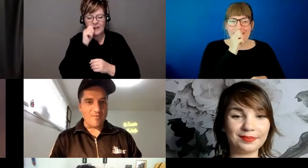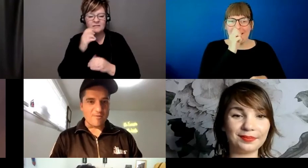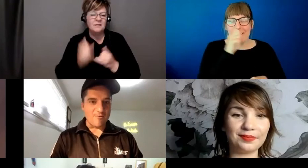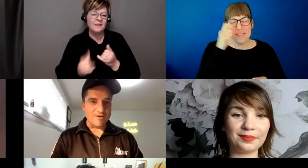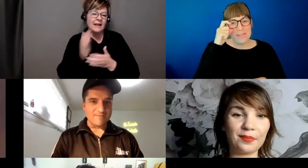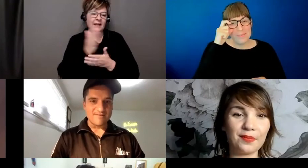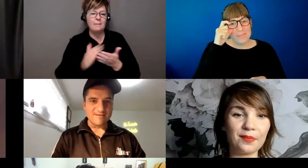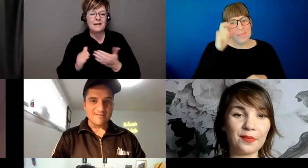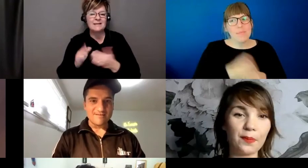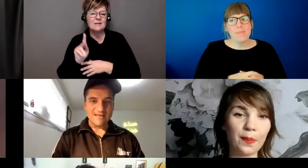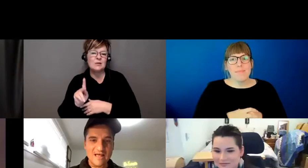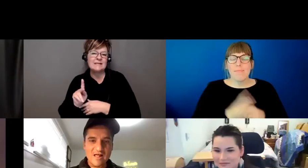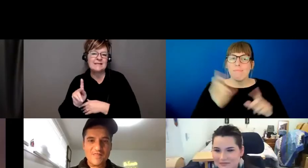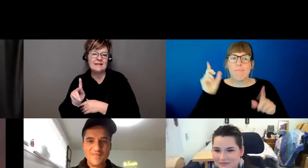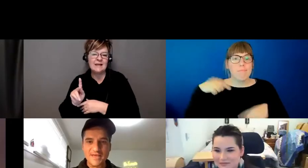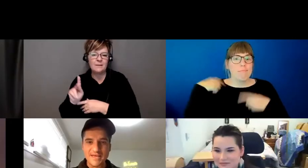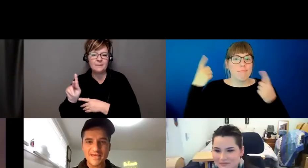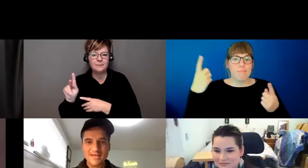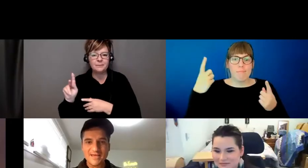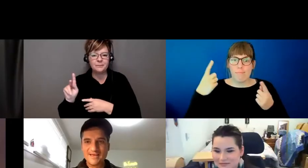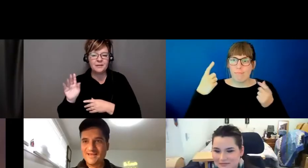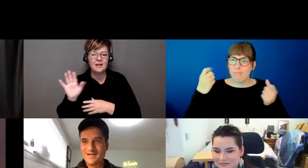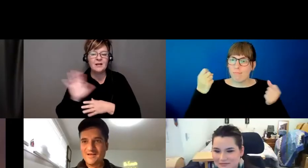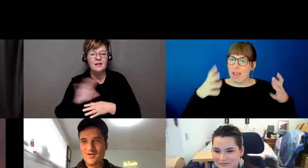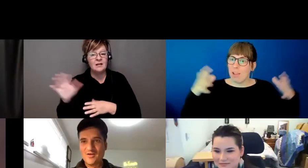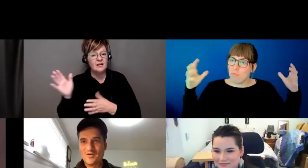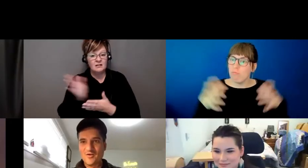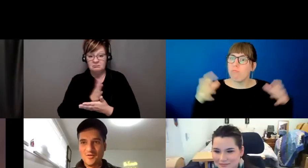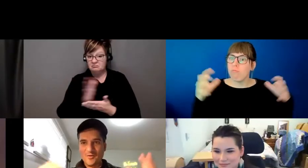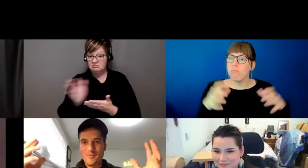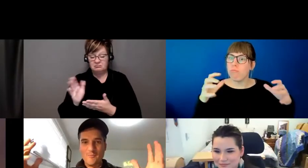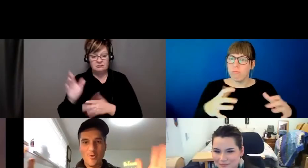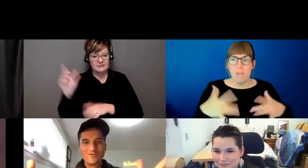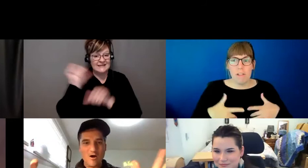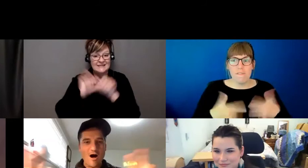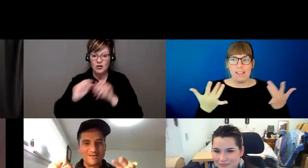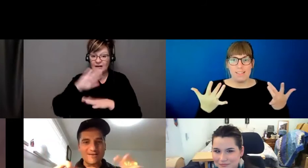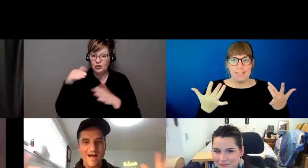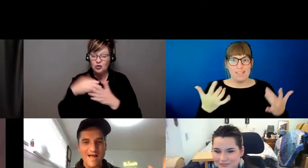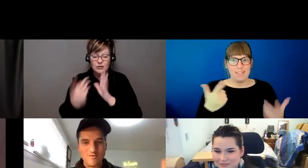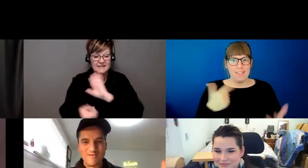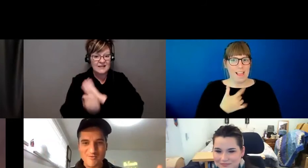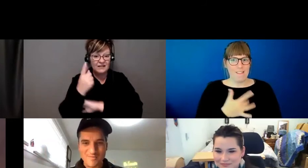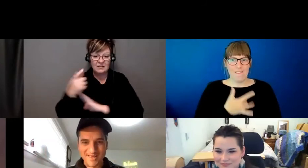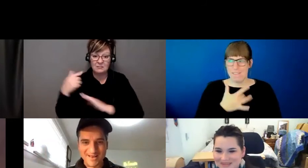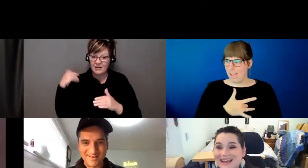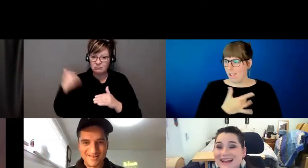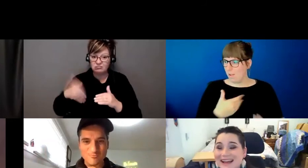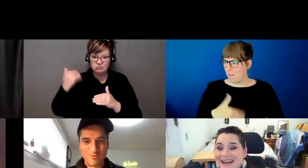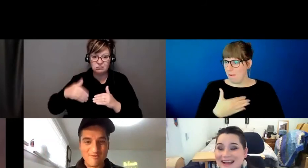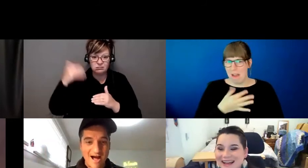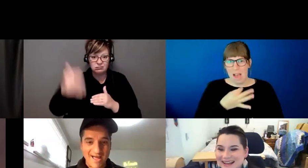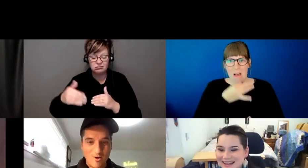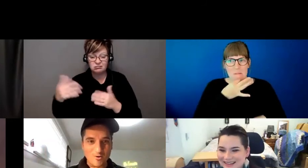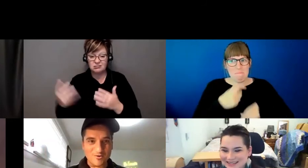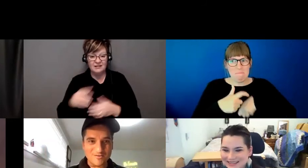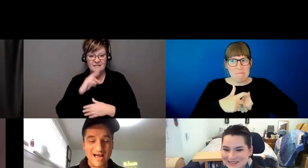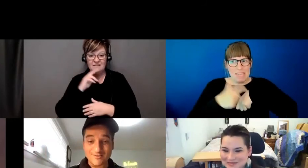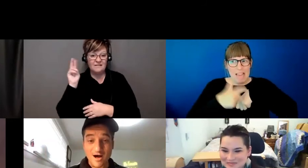ROUND UPS, THIS IS THE MOST ON TIME WE HAVE EVER BEEN BECAUSE WHENEVER I HOST, I TALK